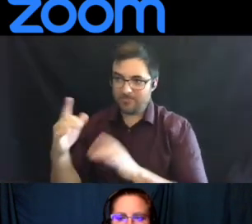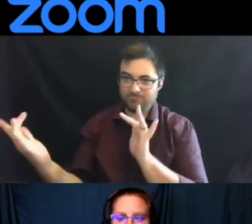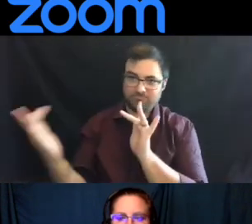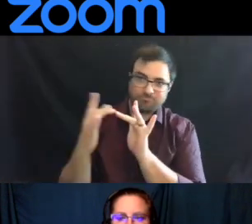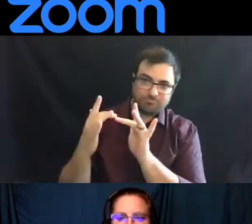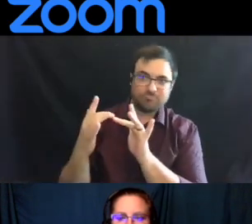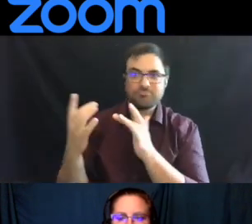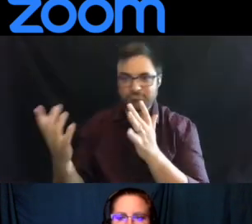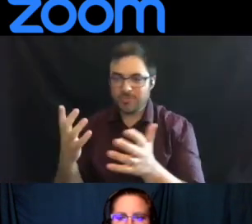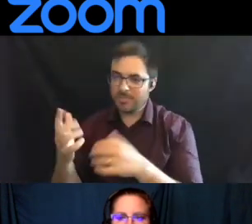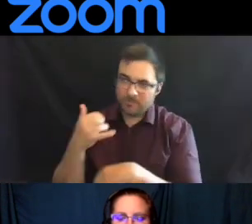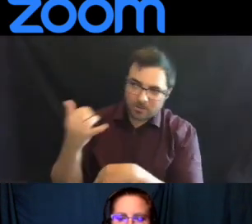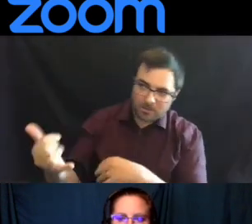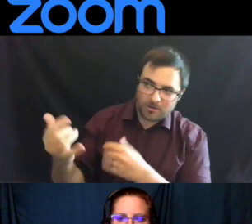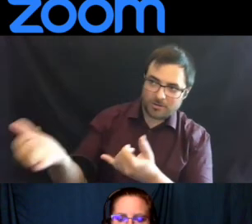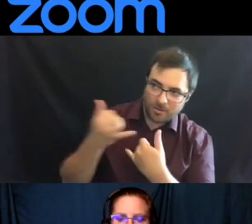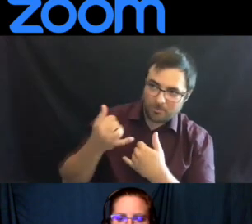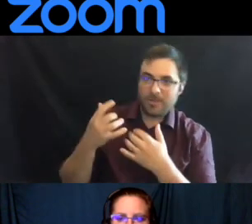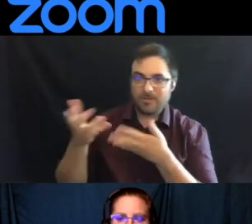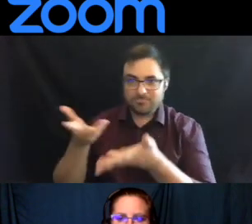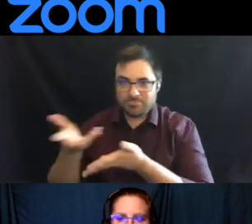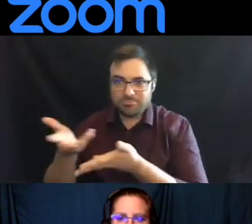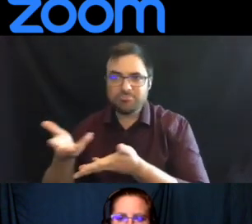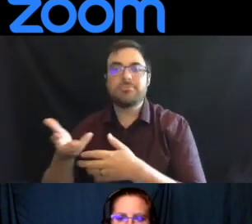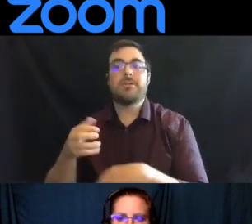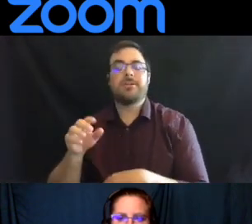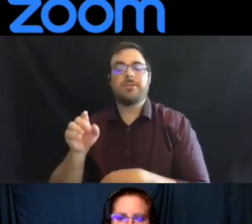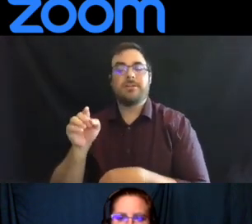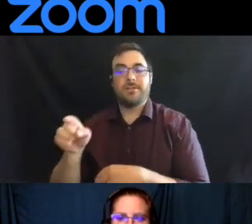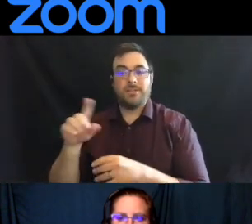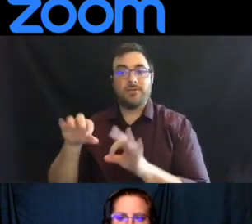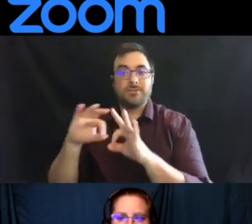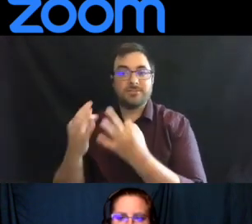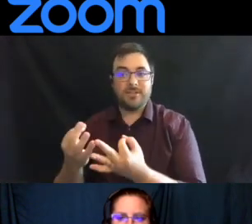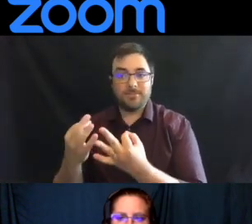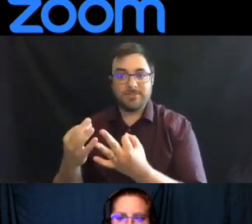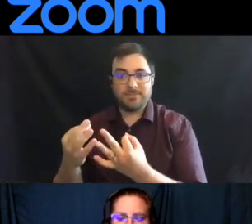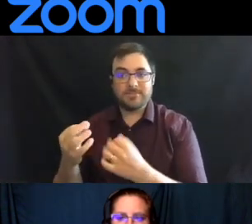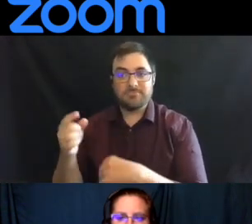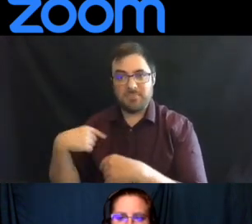a voicemail. If they call us back...majority of those families are agreeing for us to contact them again.